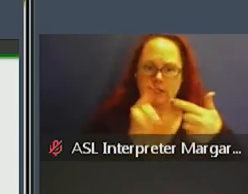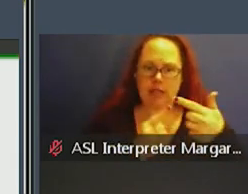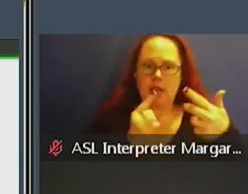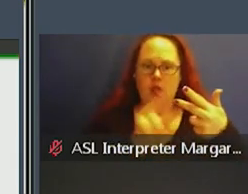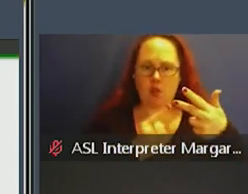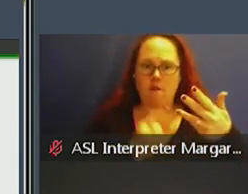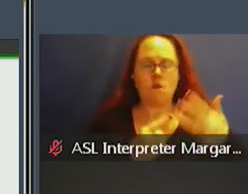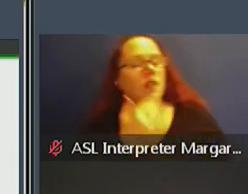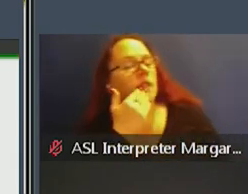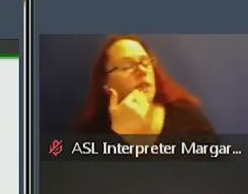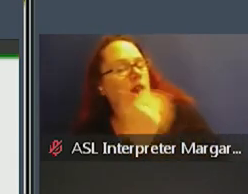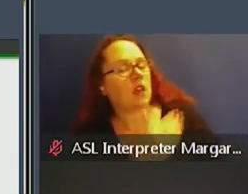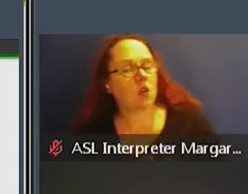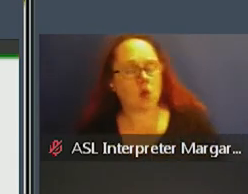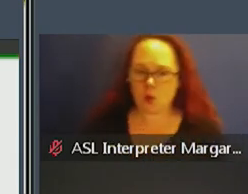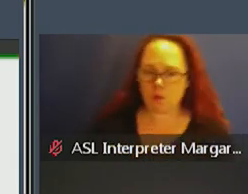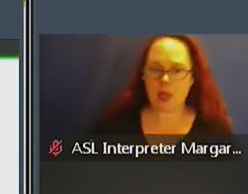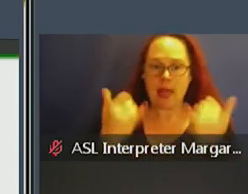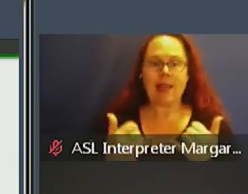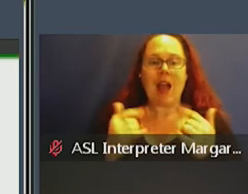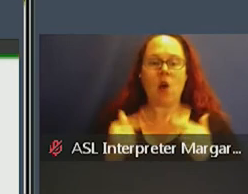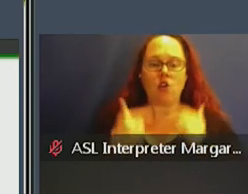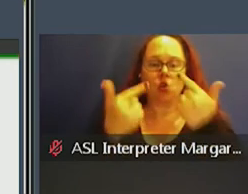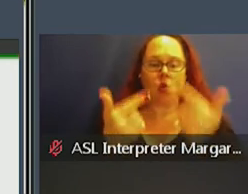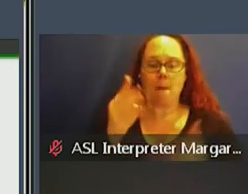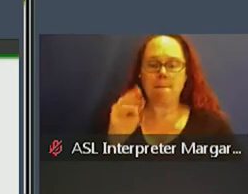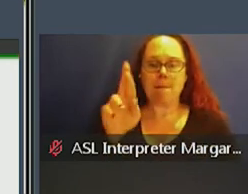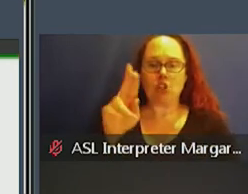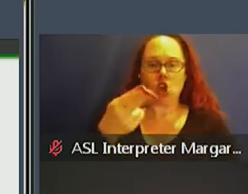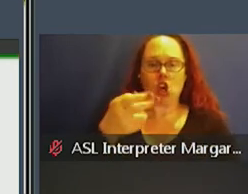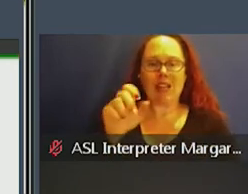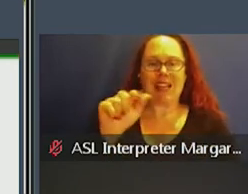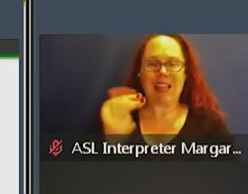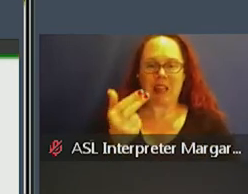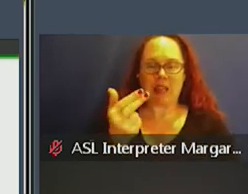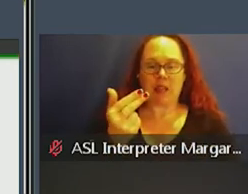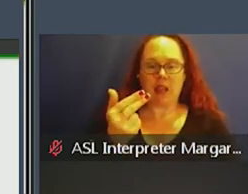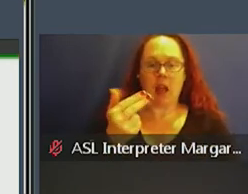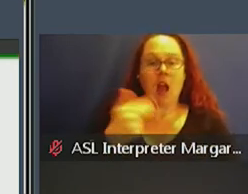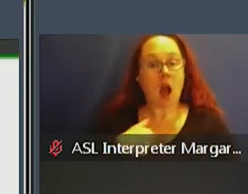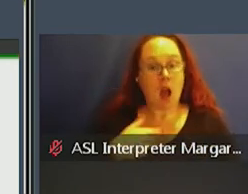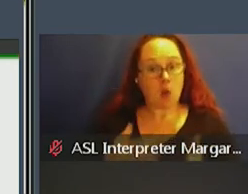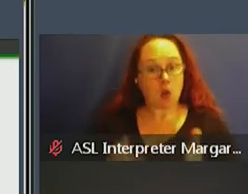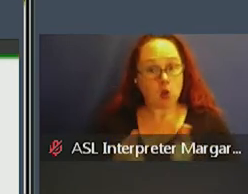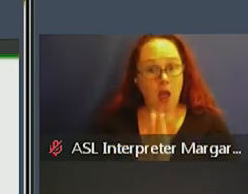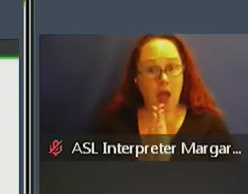So I'm going to turn to Mr. Heath. Now the one thing I'm going to ask everyone is that we have a lot of people signed up.